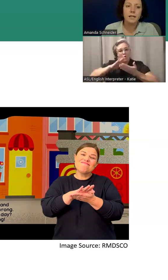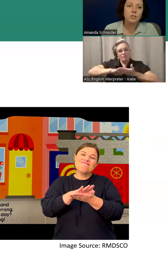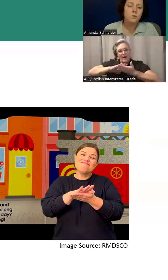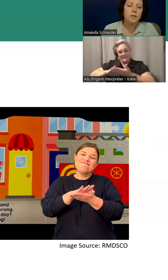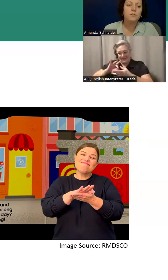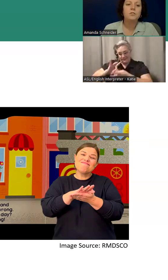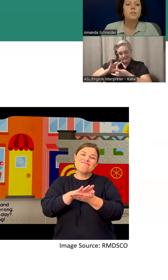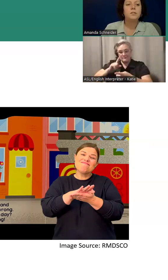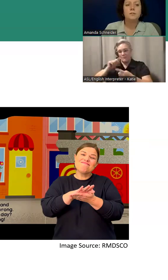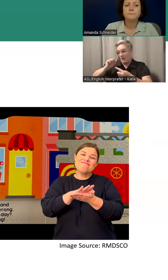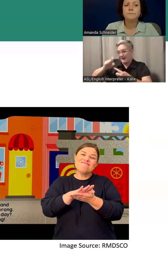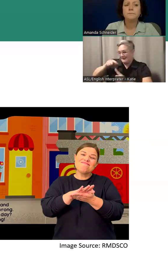Um, in an engaging way for students.